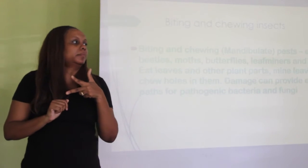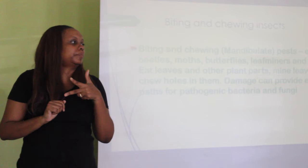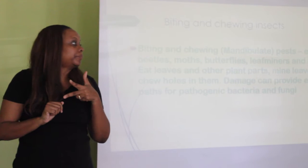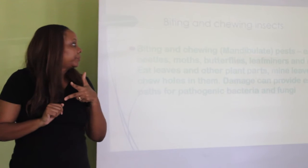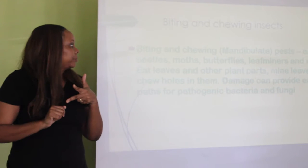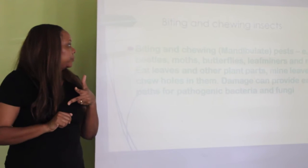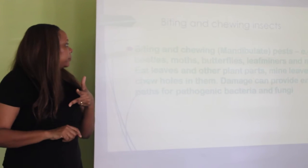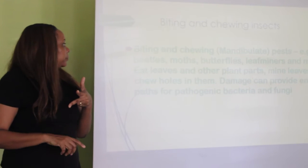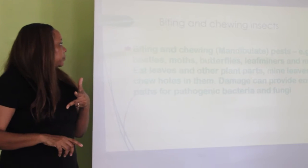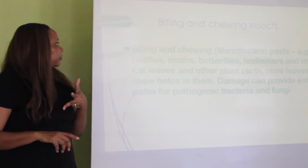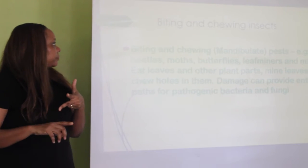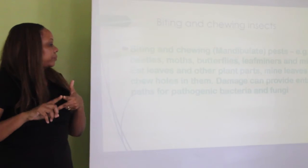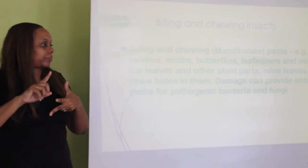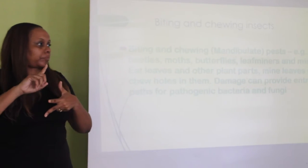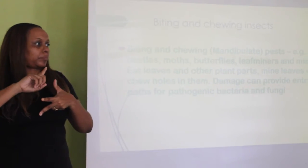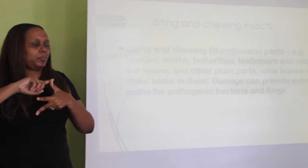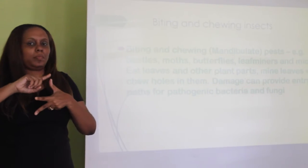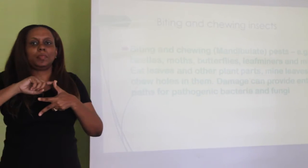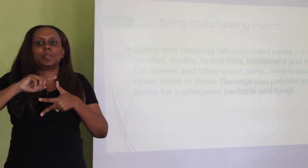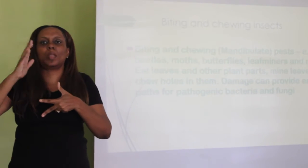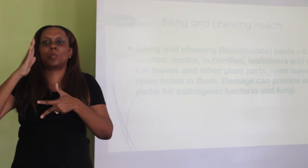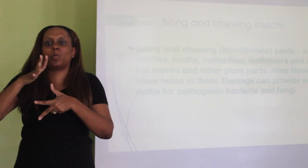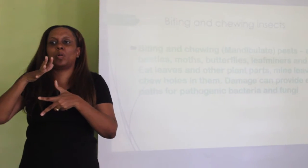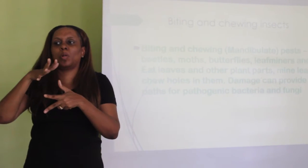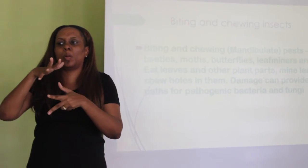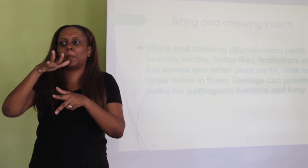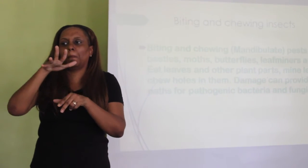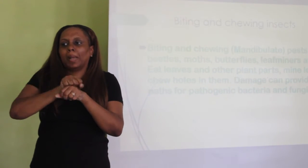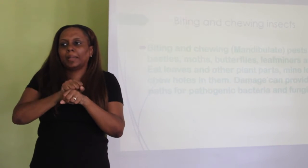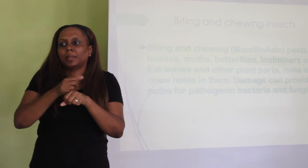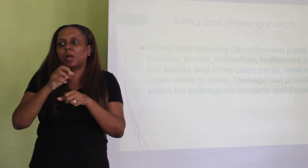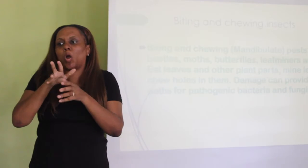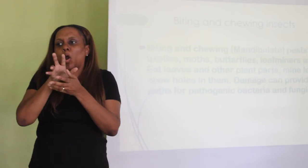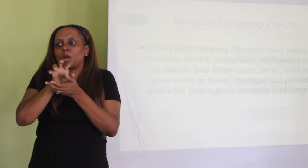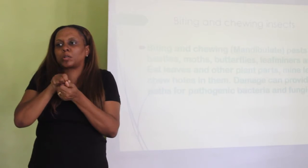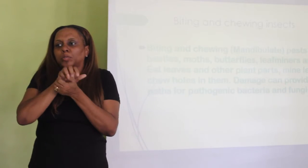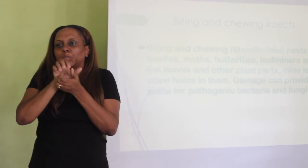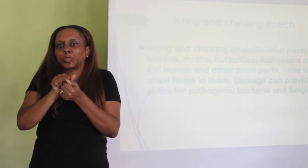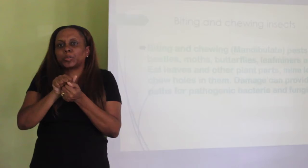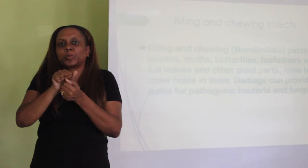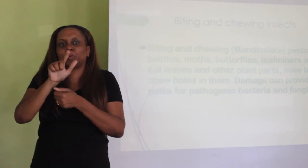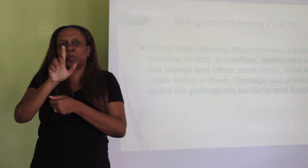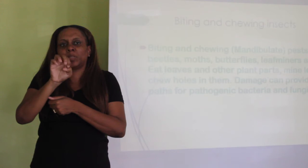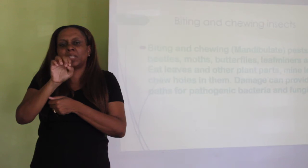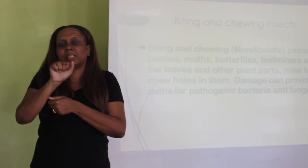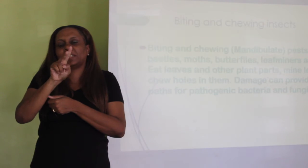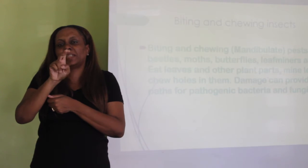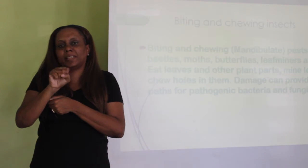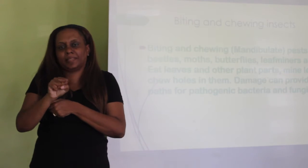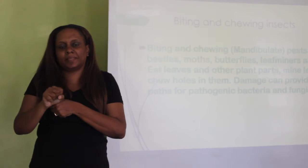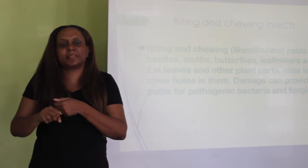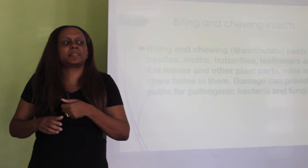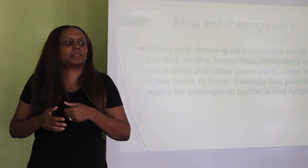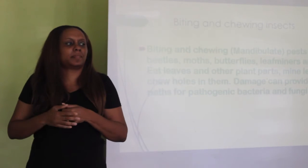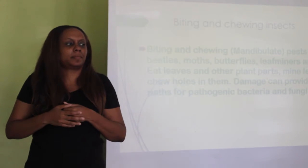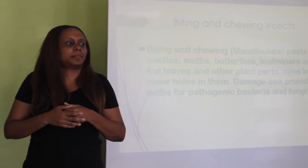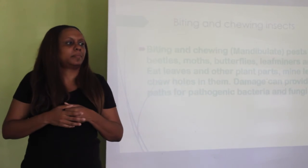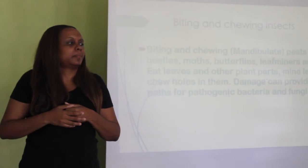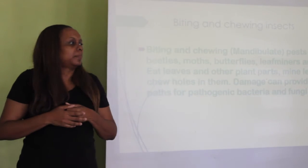one personal either bite or chew the leaves two symptoms thank you three simple nonsense so you've